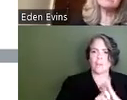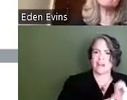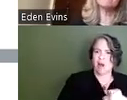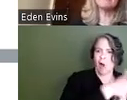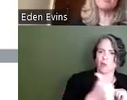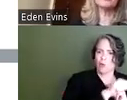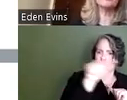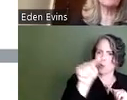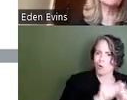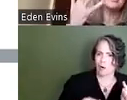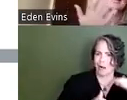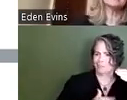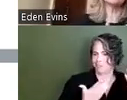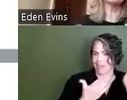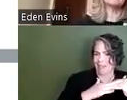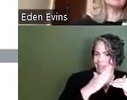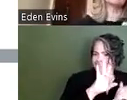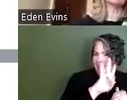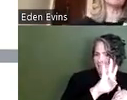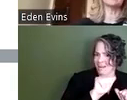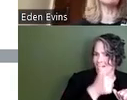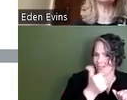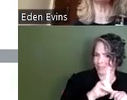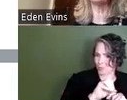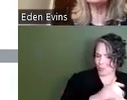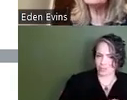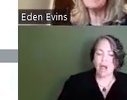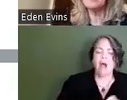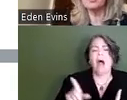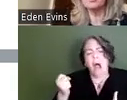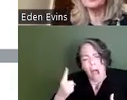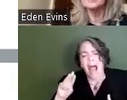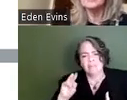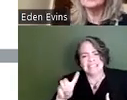for biomarkers. Of course, she thinks that MDD is a separate diagnosis, but we need biomarkers and